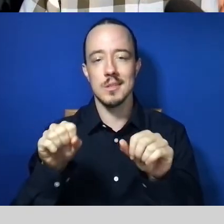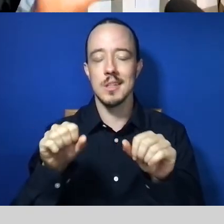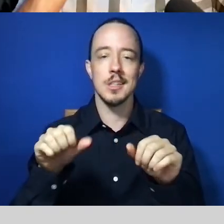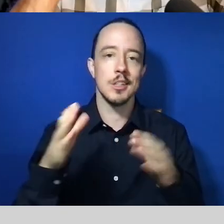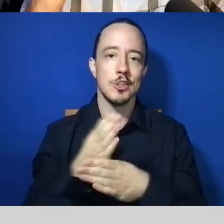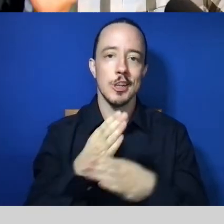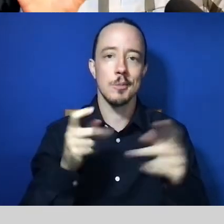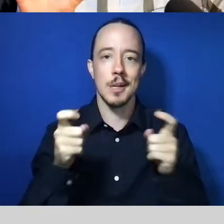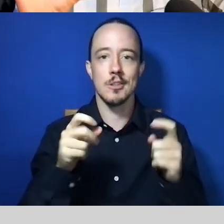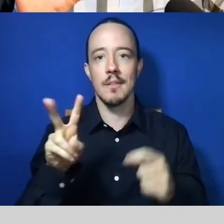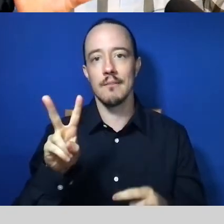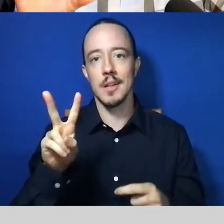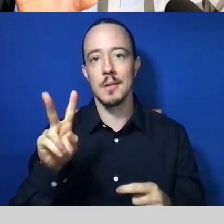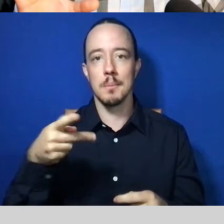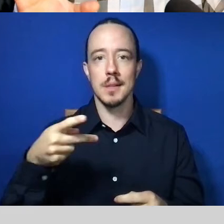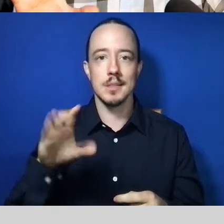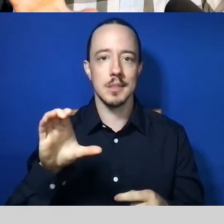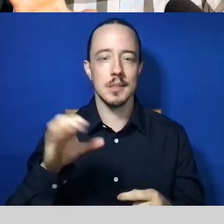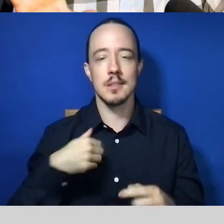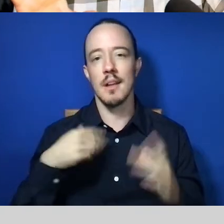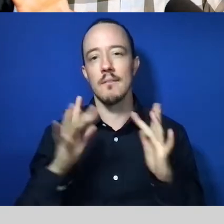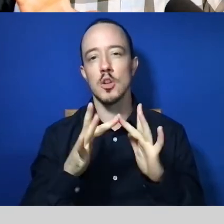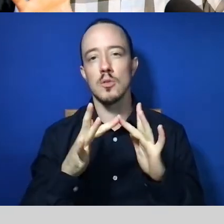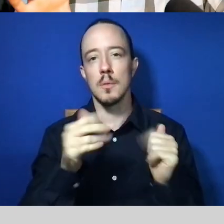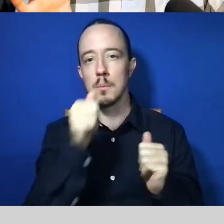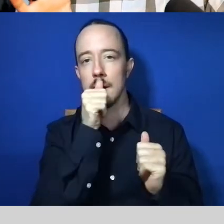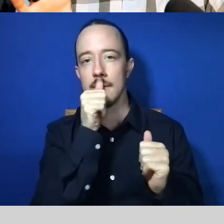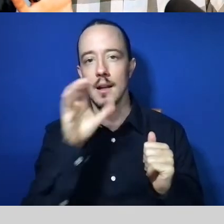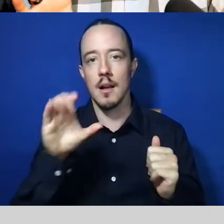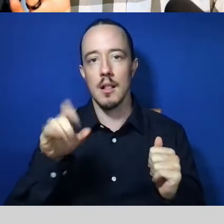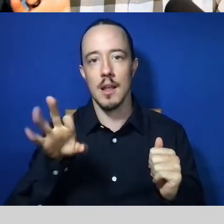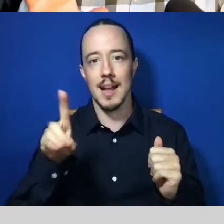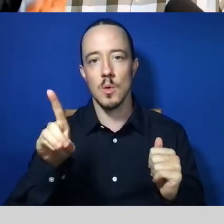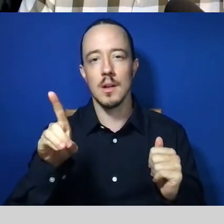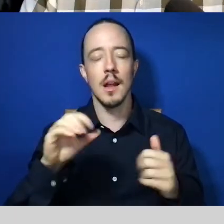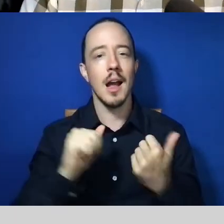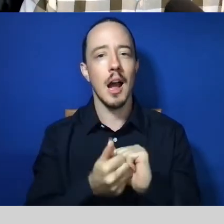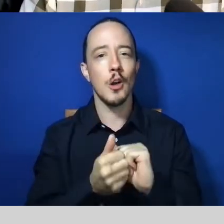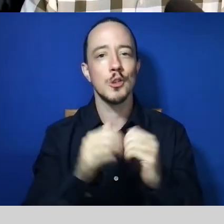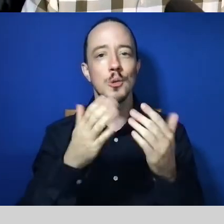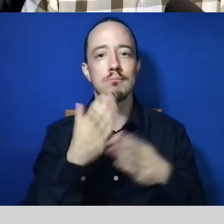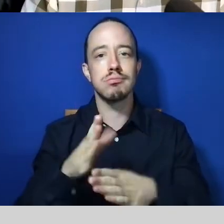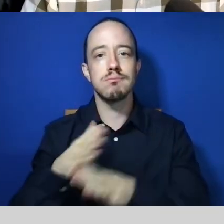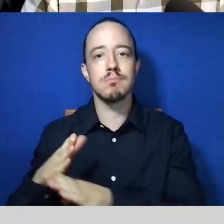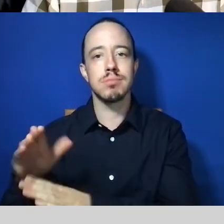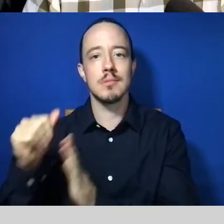are ways to segment your account so you can control access between them.